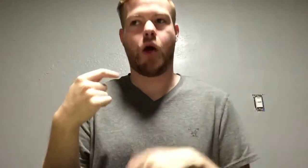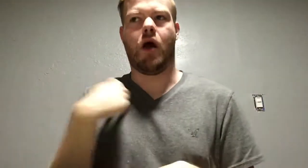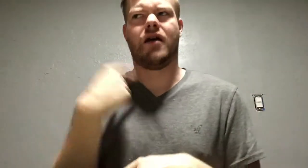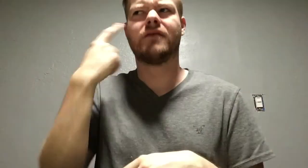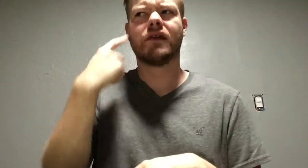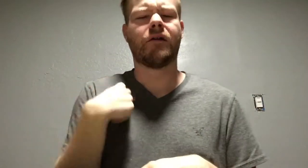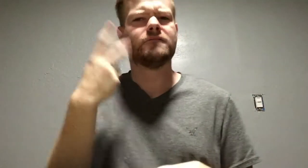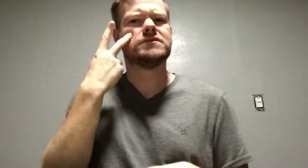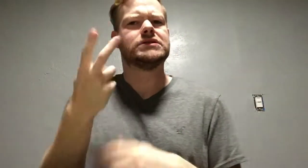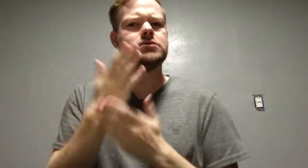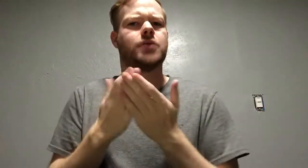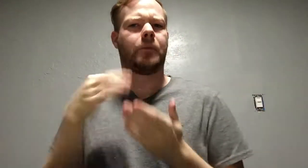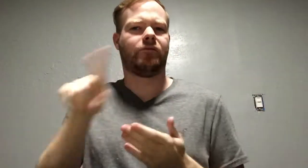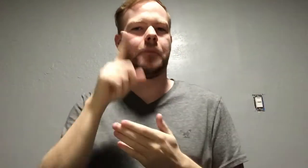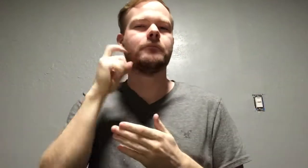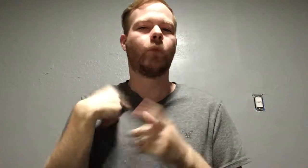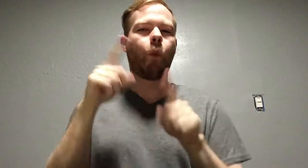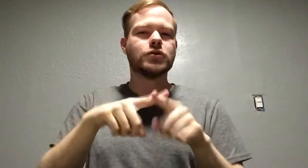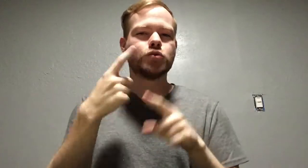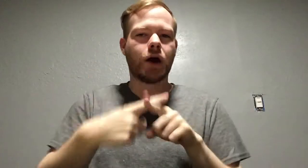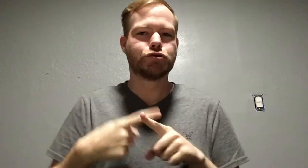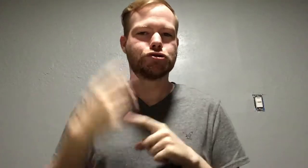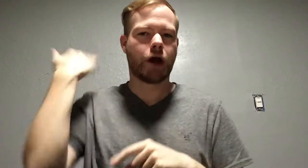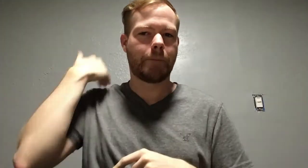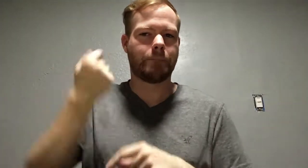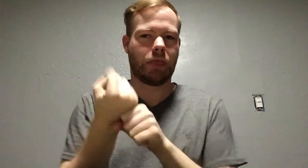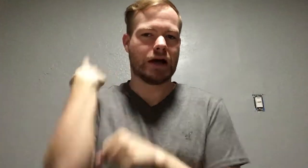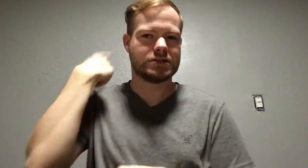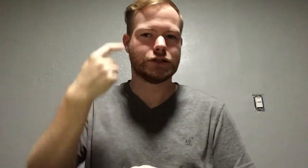I think I've seen some of them, because I went to Amsterdam last year.